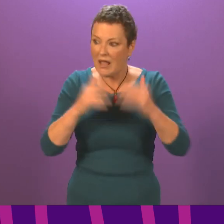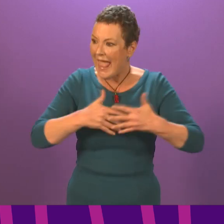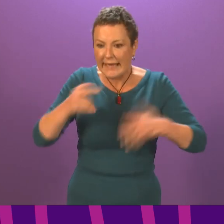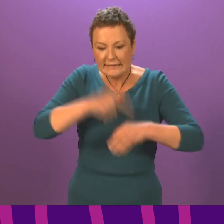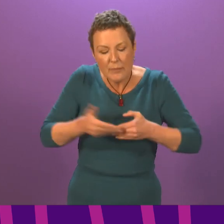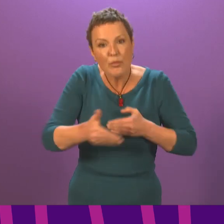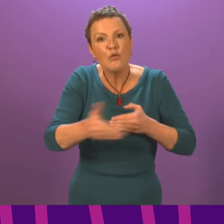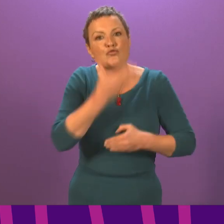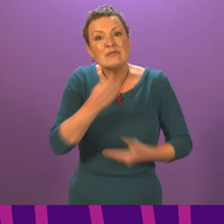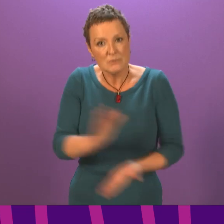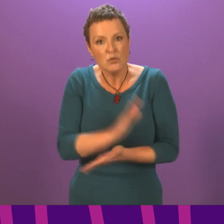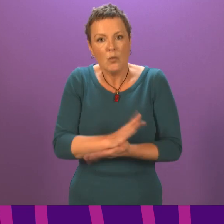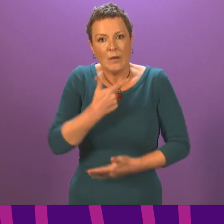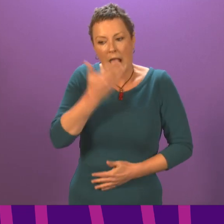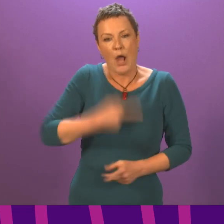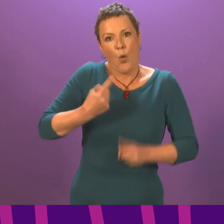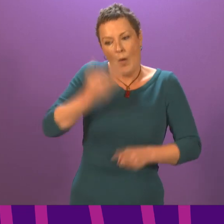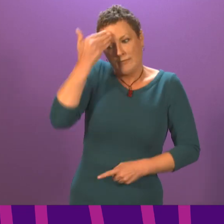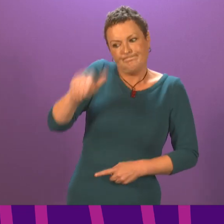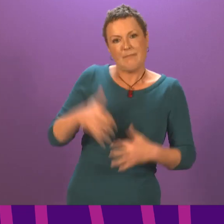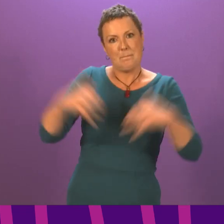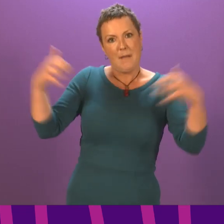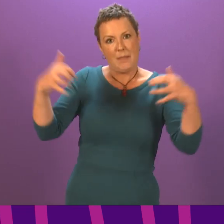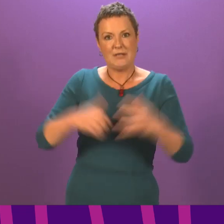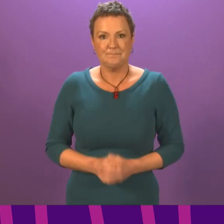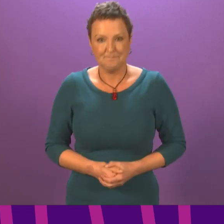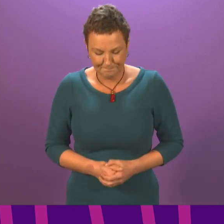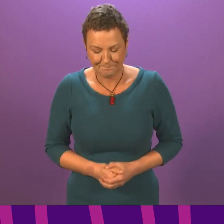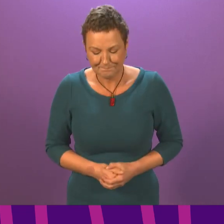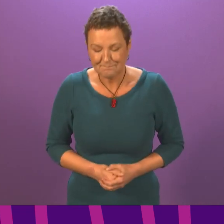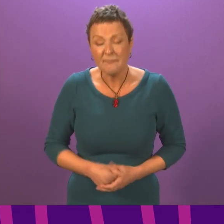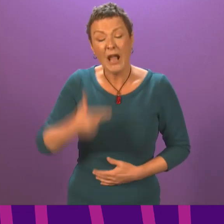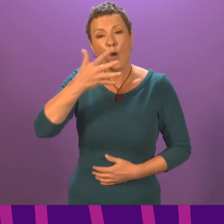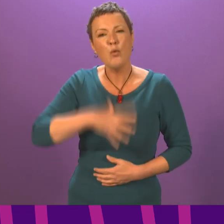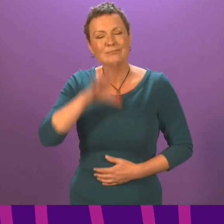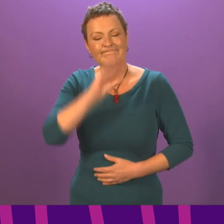I will turn now to the context of this week’s review and then to the outcome of it. First,